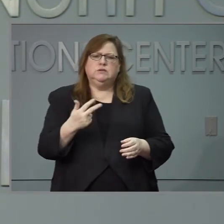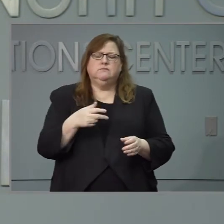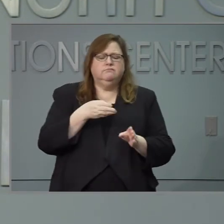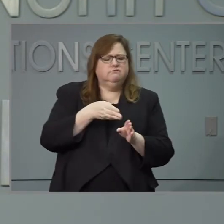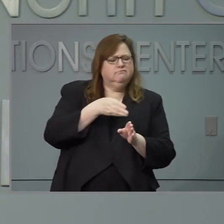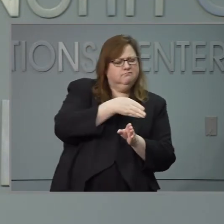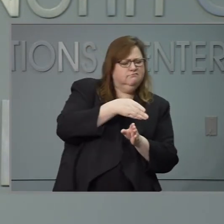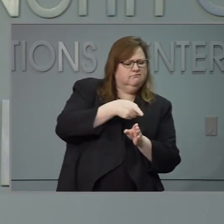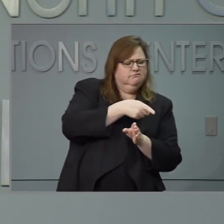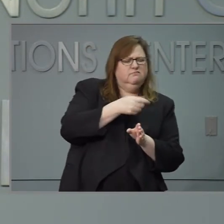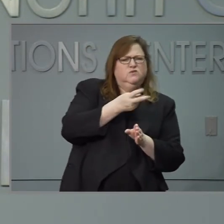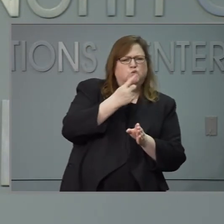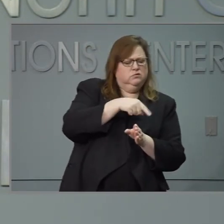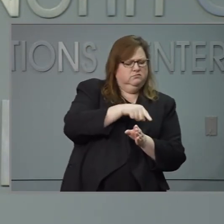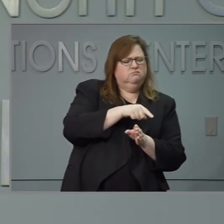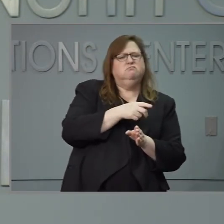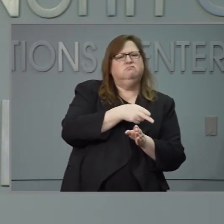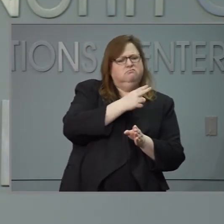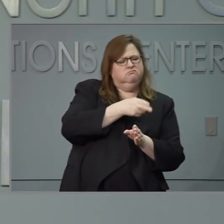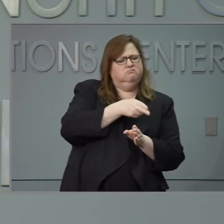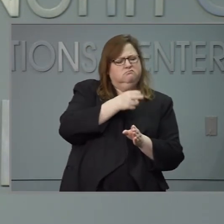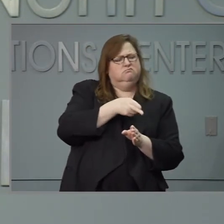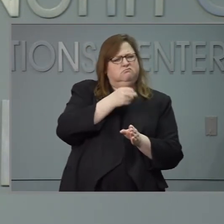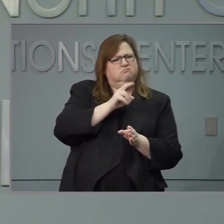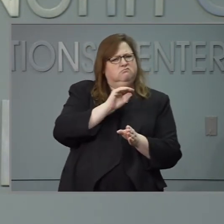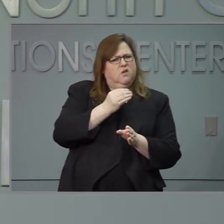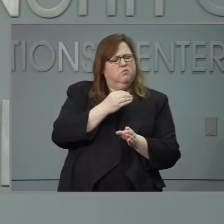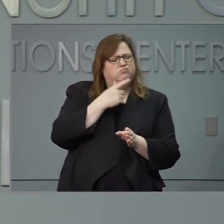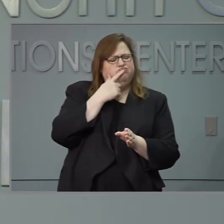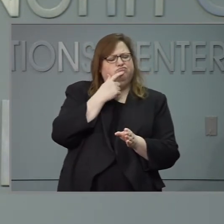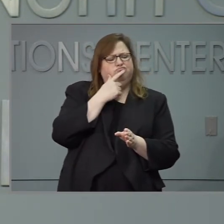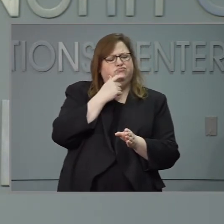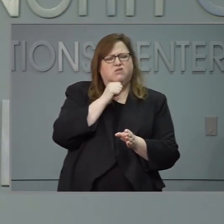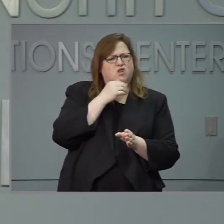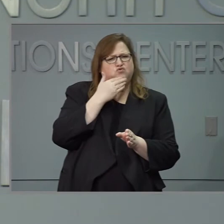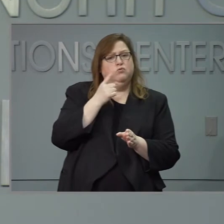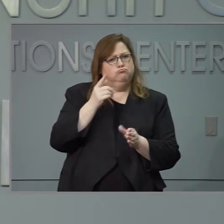EN LOS ASILOS. NO CREO QUE QUERRAMOS ESO